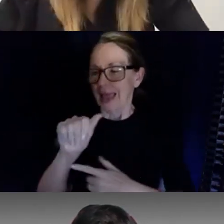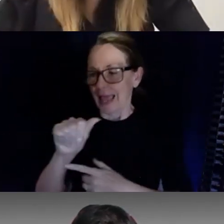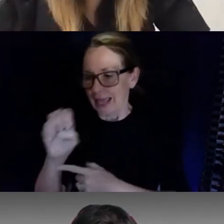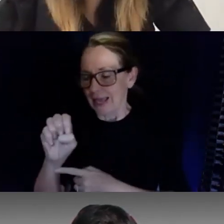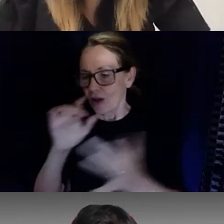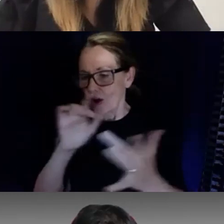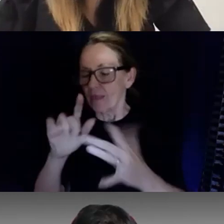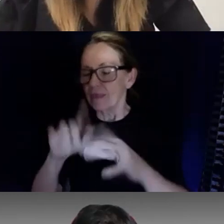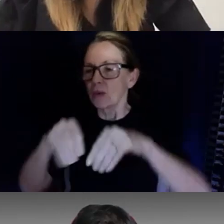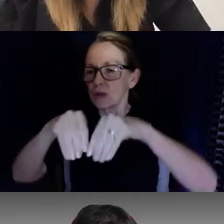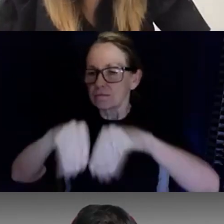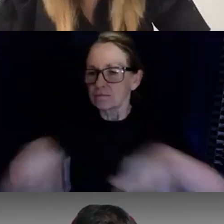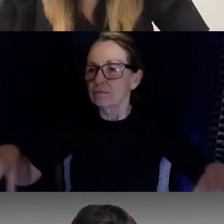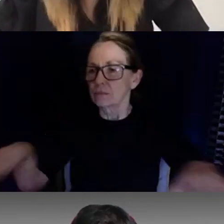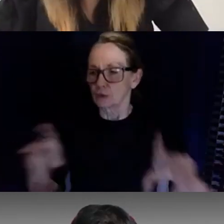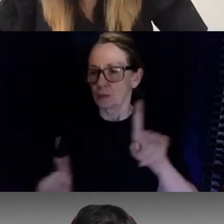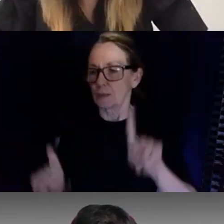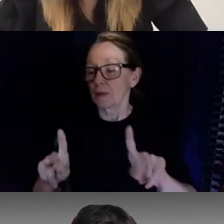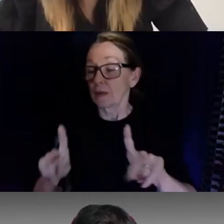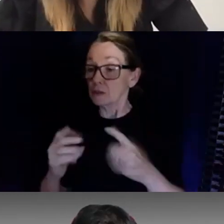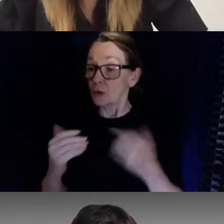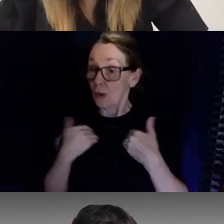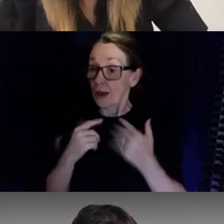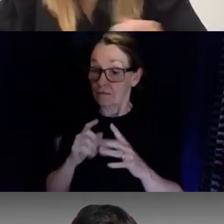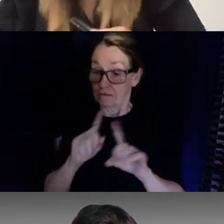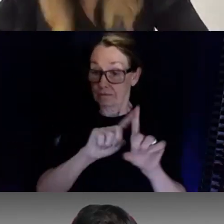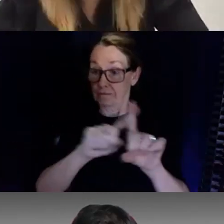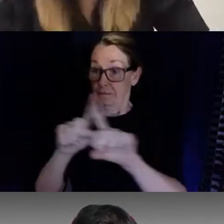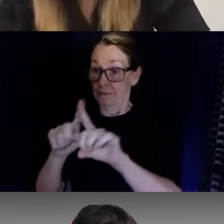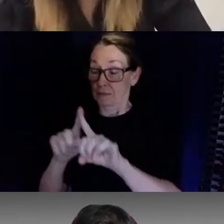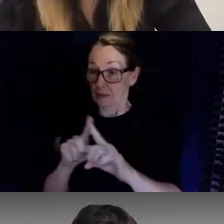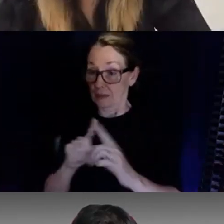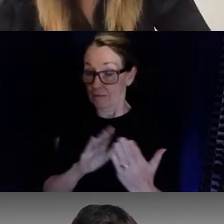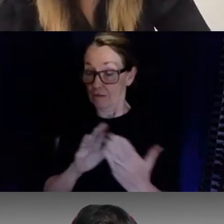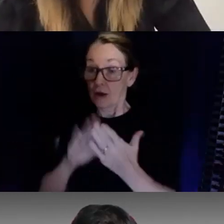SO, YEAH, WE CAN ALSO DISSEMINATE THE SURVEY THROUGH THOSE ACCOUNTABLE ENTITY CONTACTS. AND THEY CAN KIND OF FILTER IT DOWN TO FOLKS.